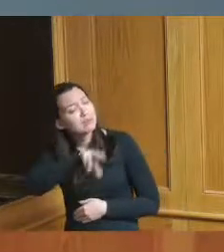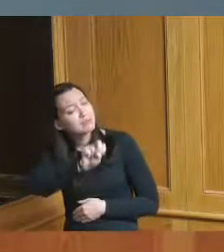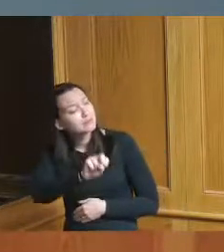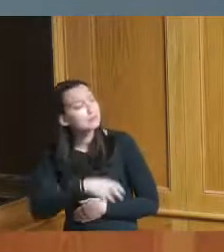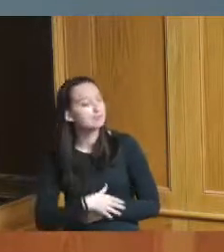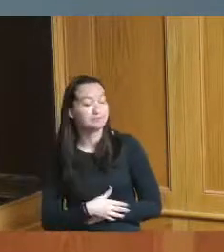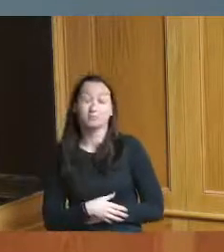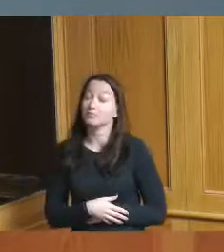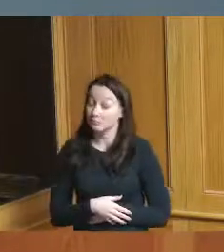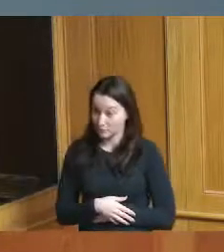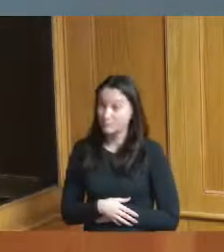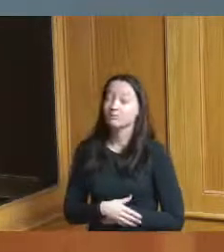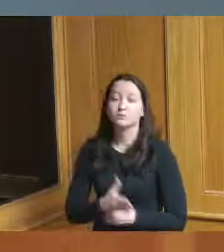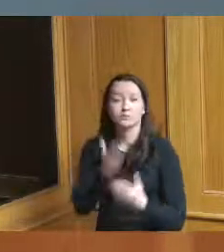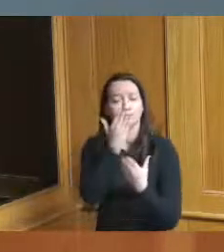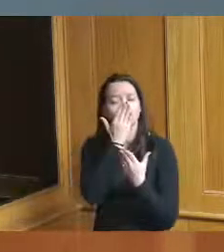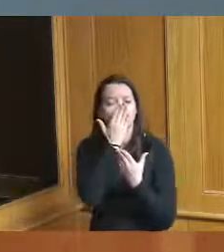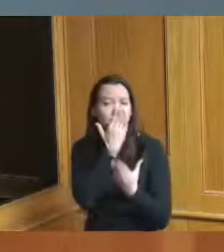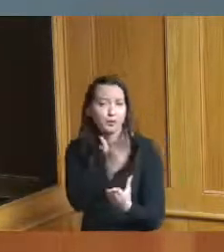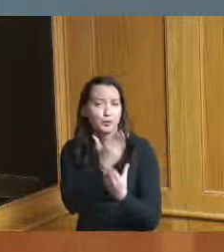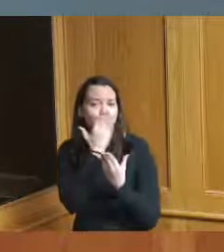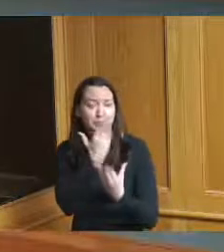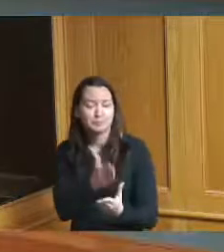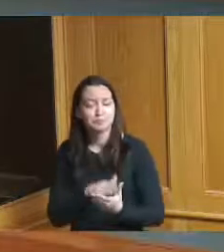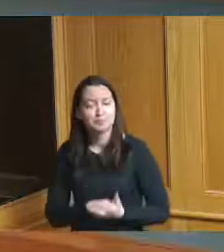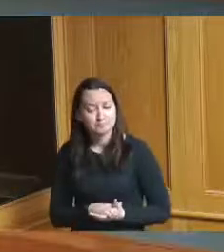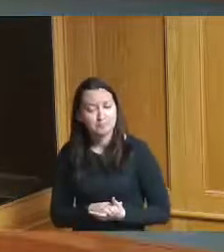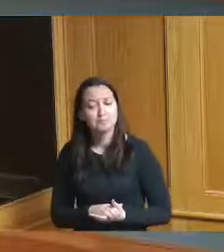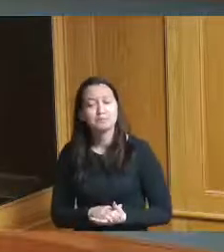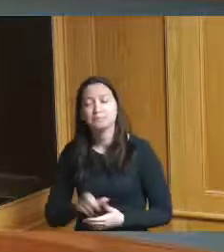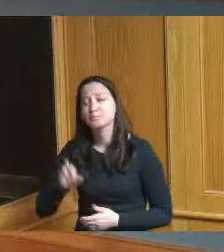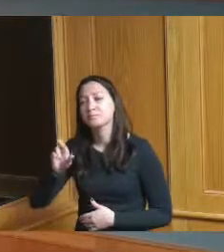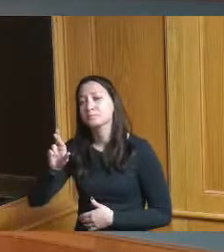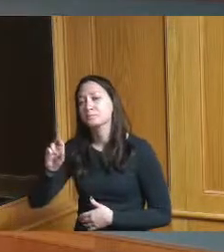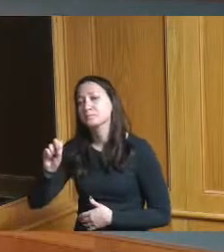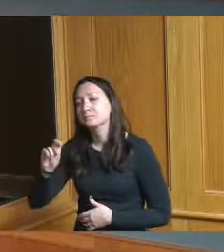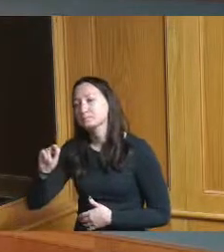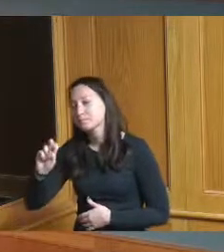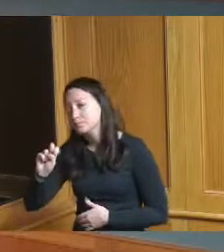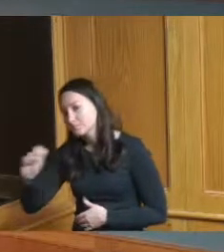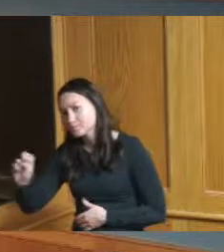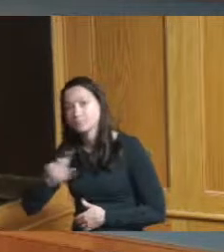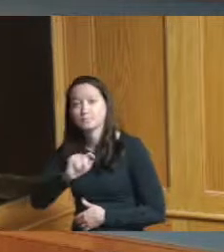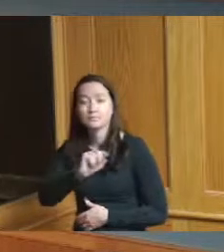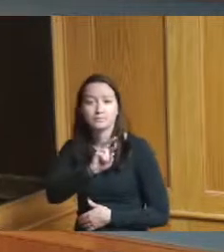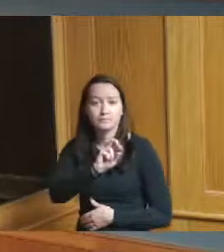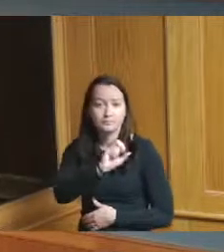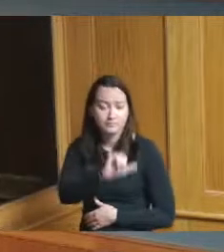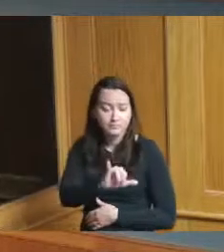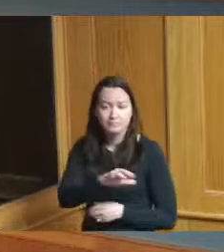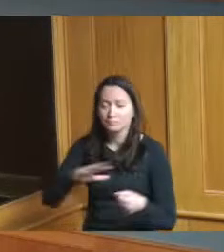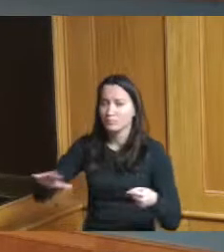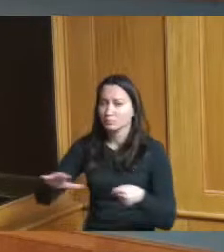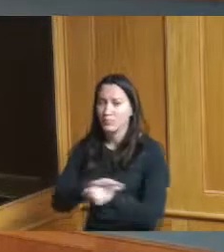yes I just want to thank Renee and Tracy and the entire closing the health gap